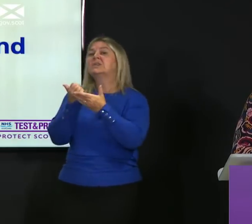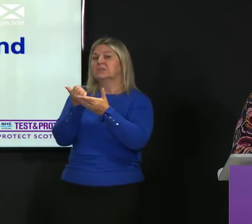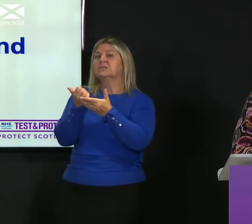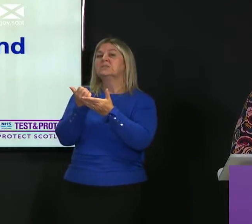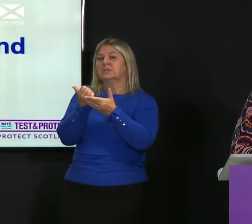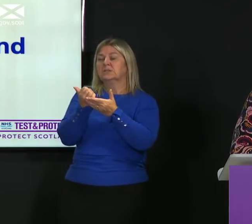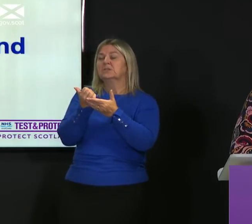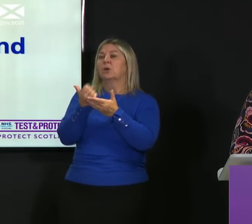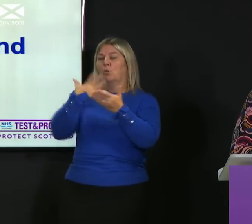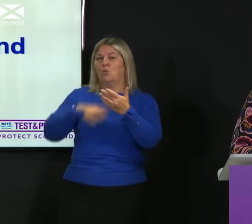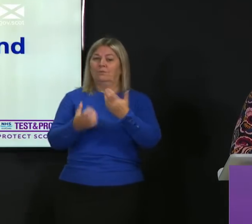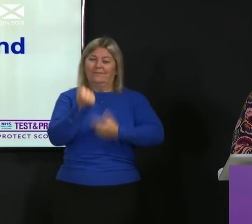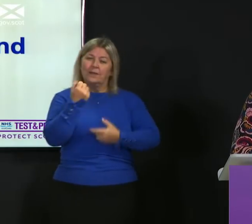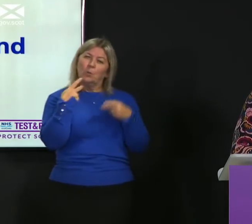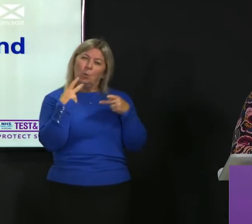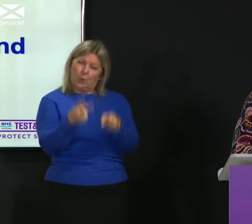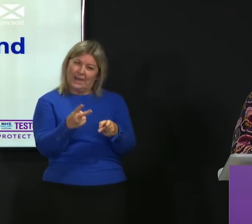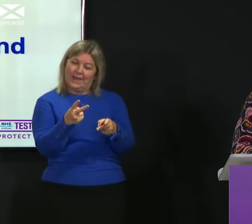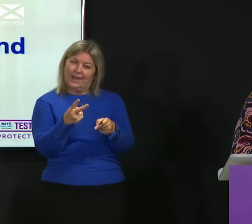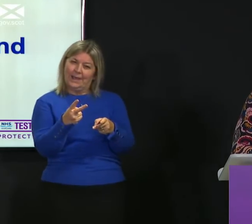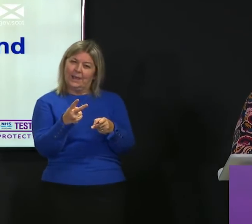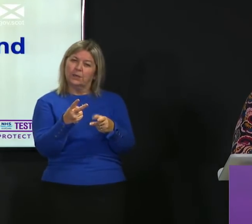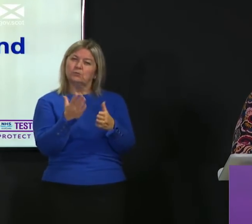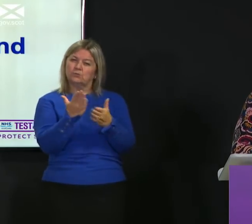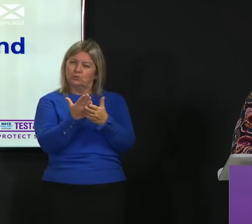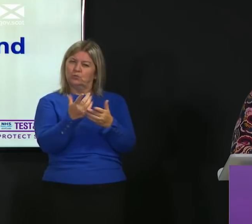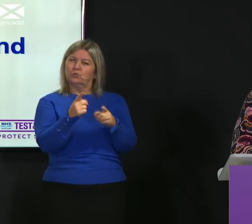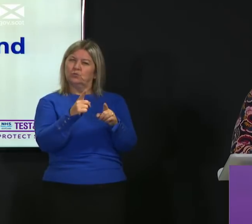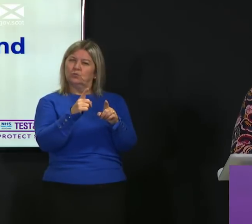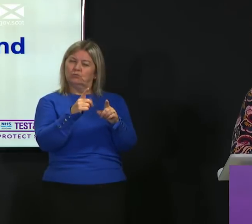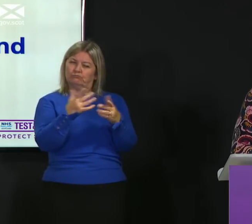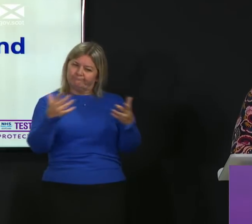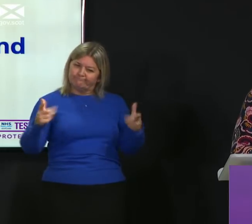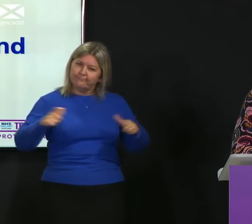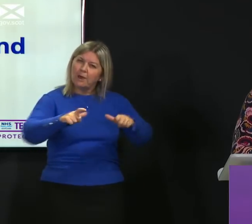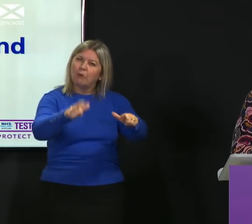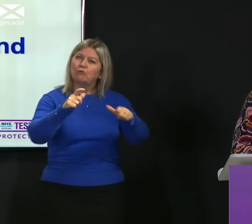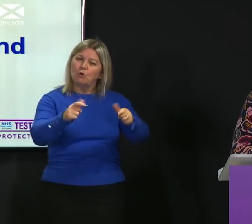ways to do it, rather than straightforwardly saying it can't be done. So we're working